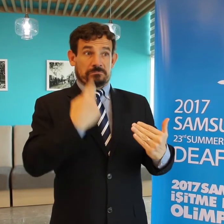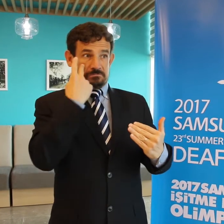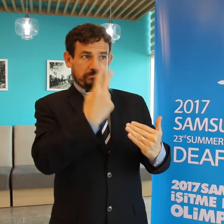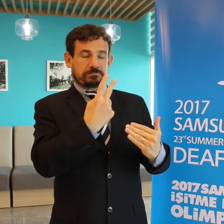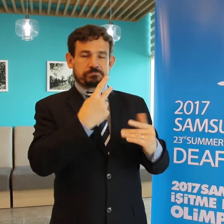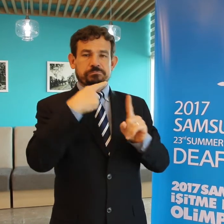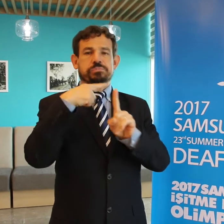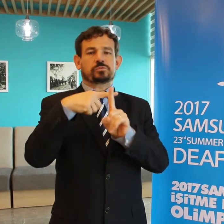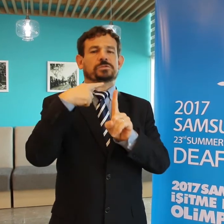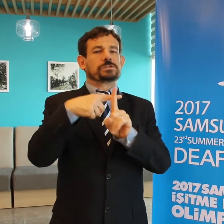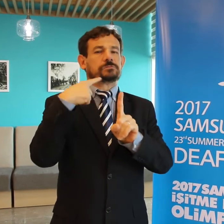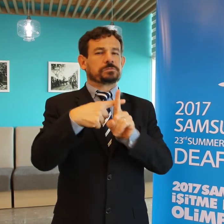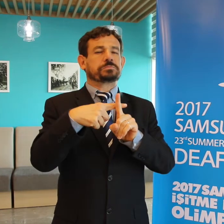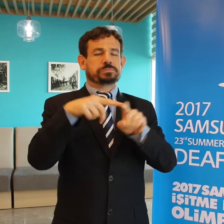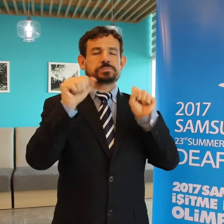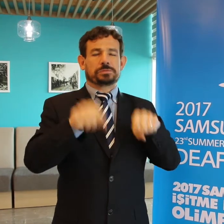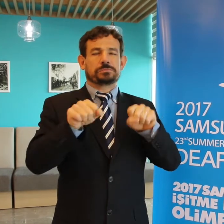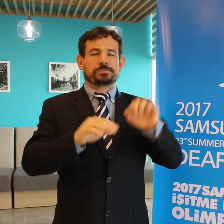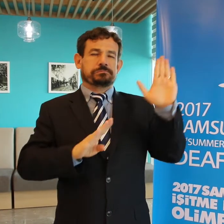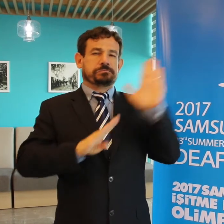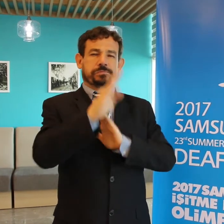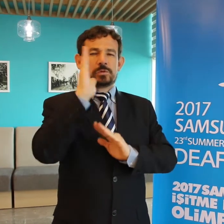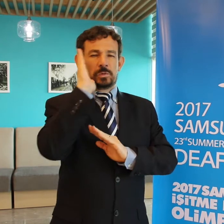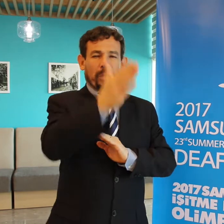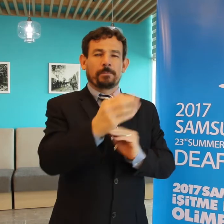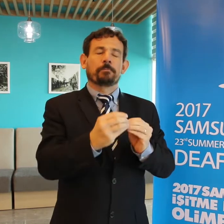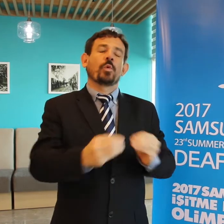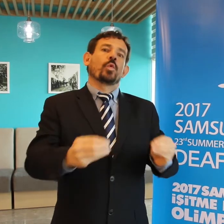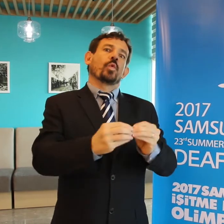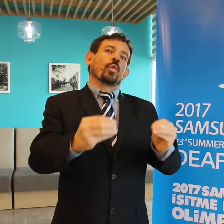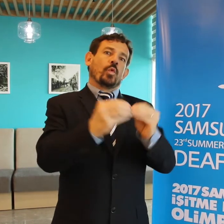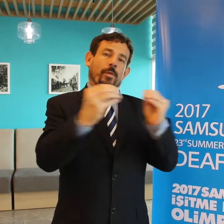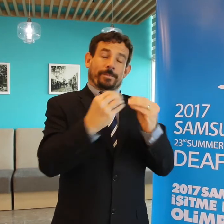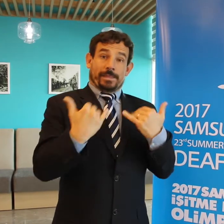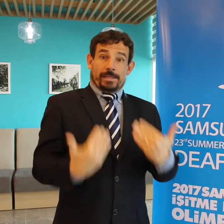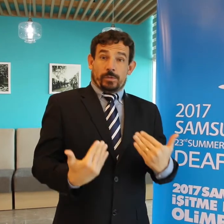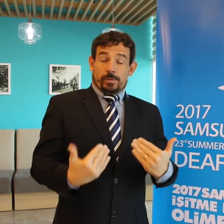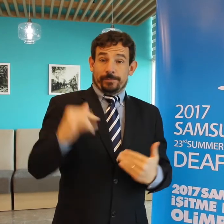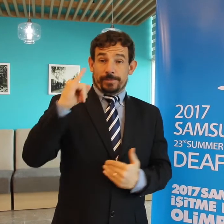As of this point, I see many positive changes, and potential success in the future.